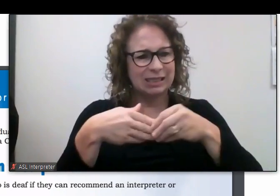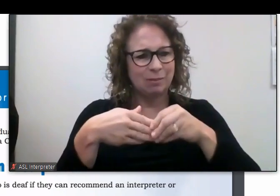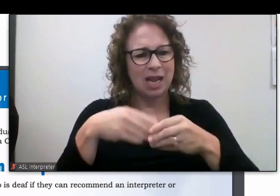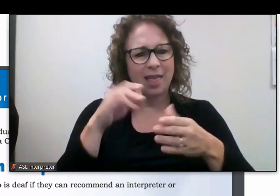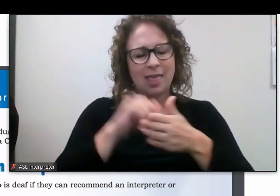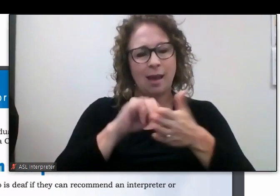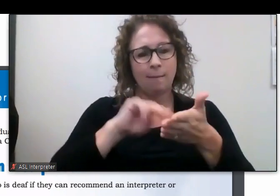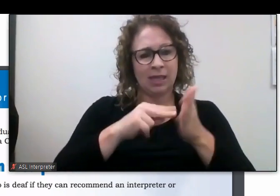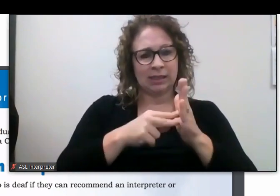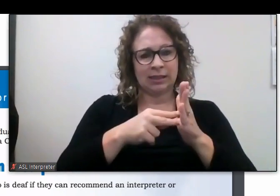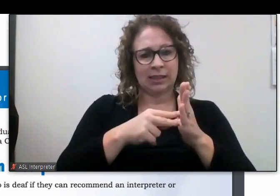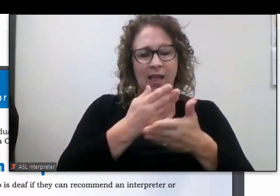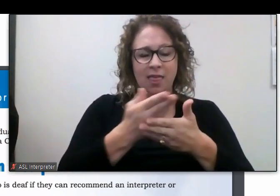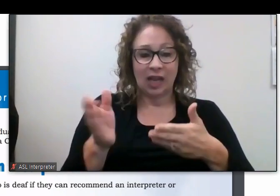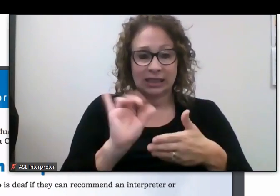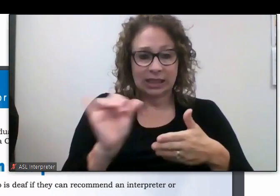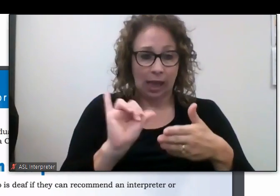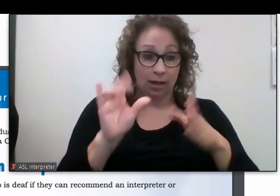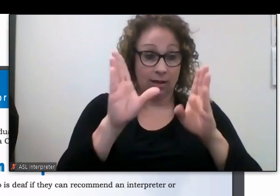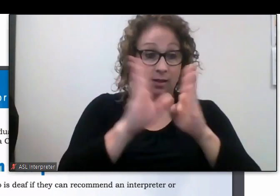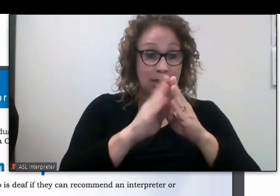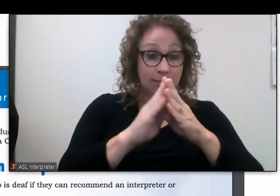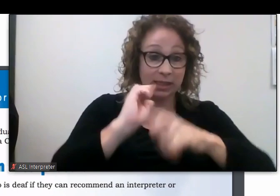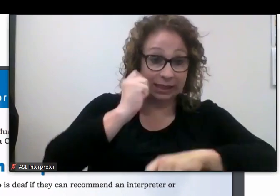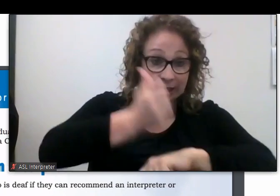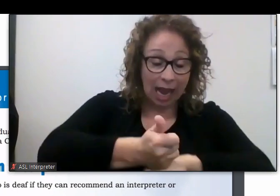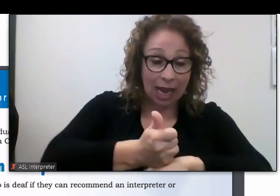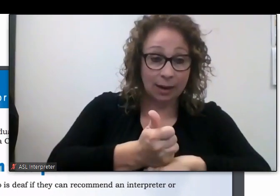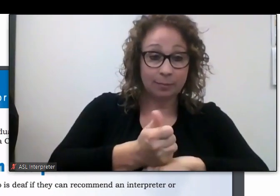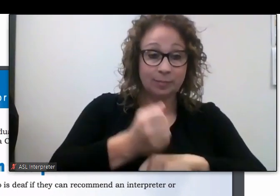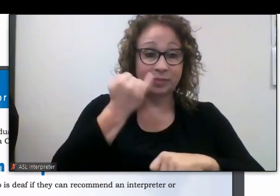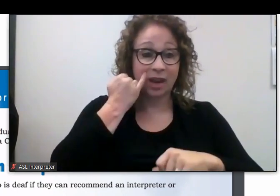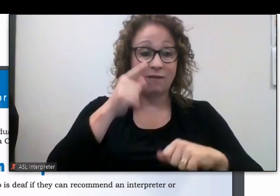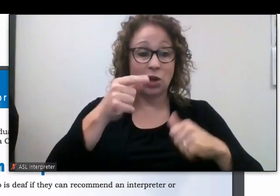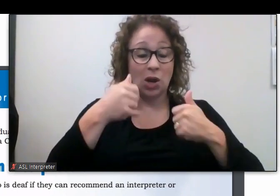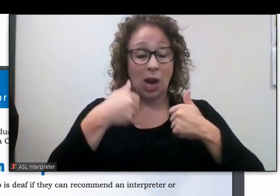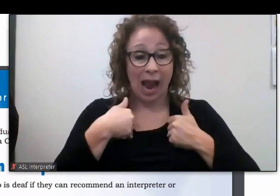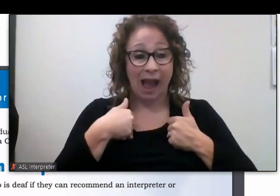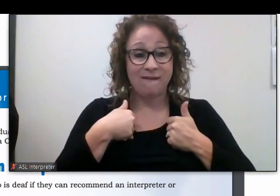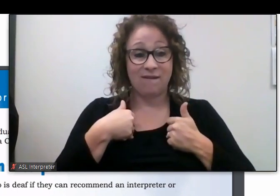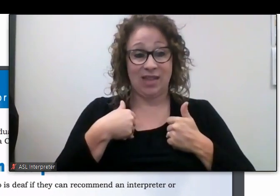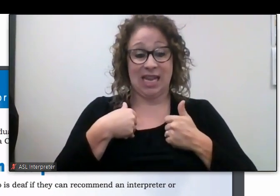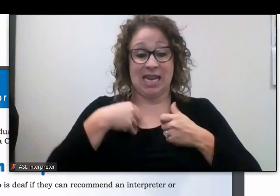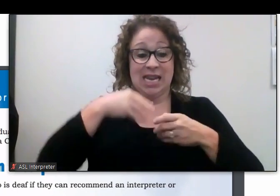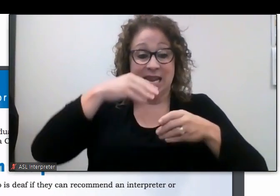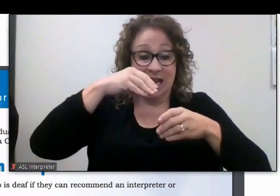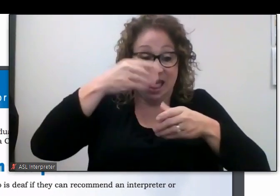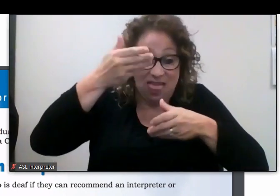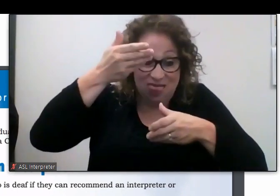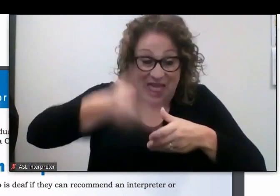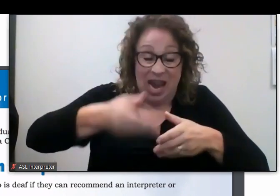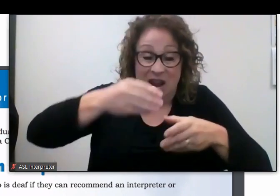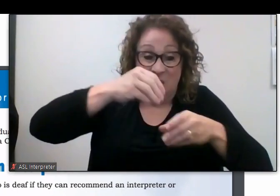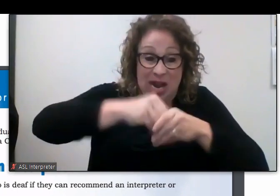things like the meeting set up. If you're having an in-person event you want to consider